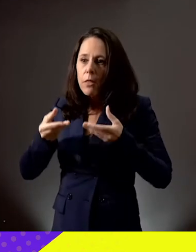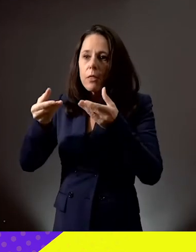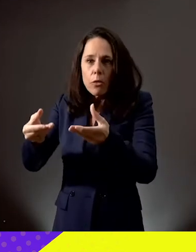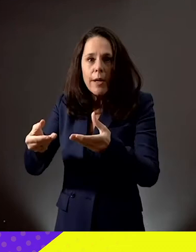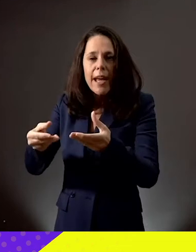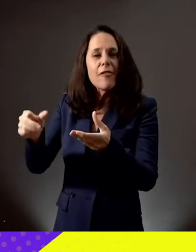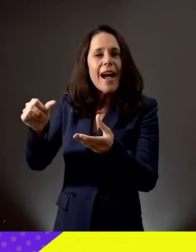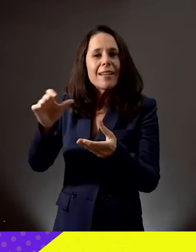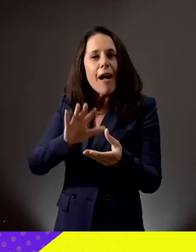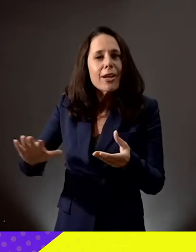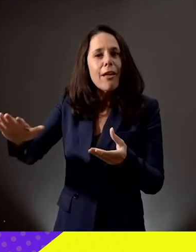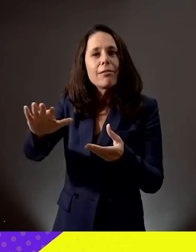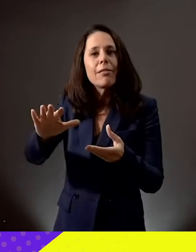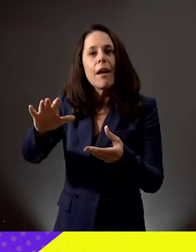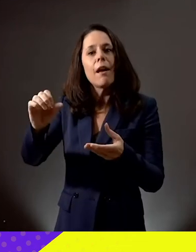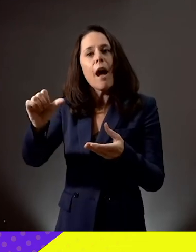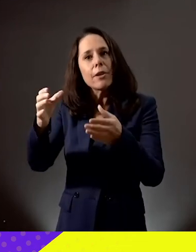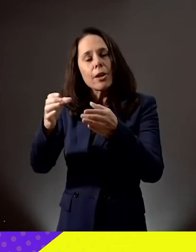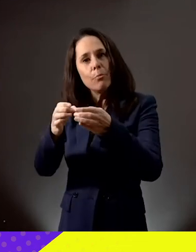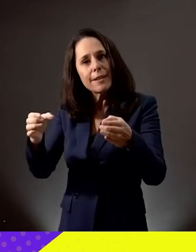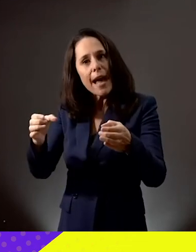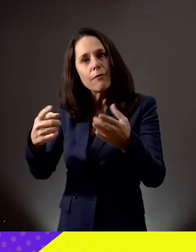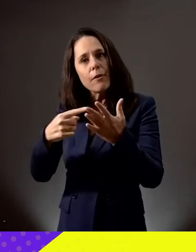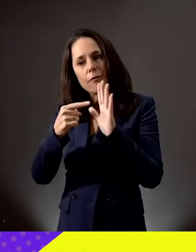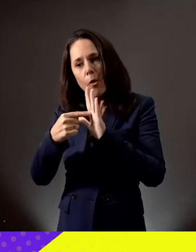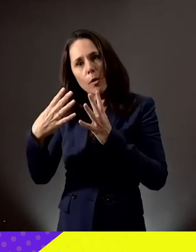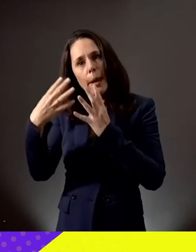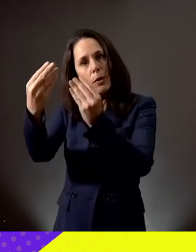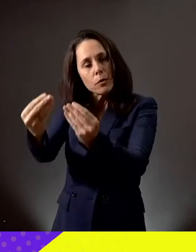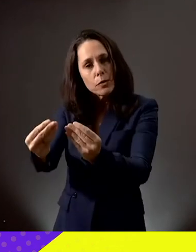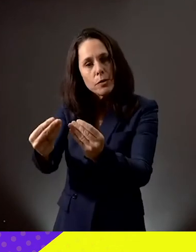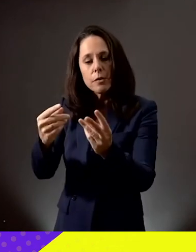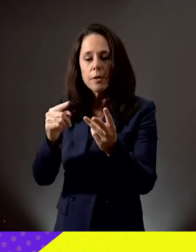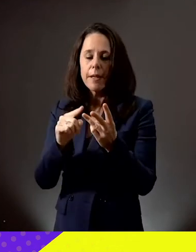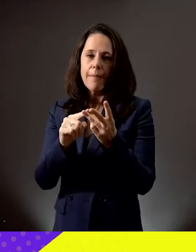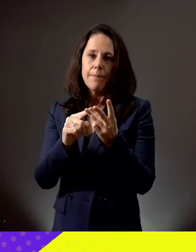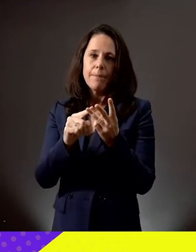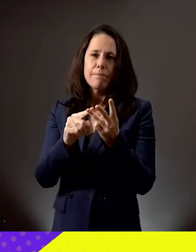Can it serve as an example to other companies? How effective is it?